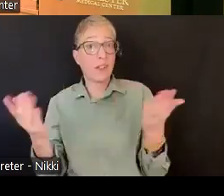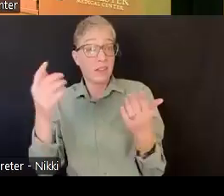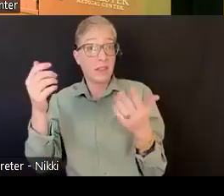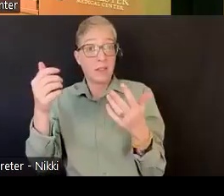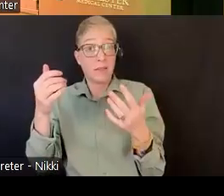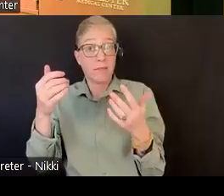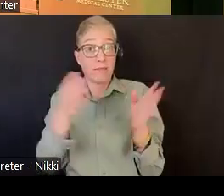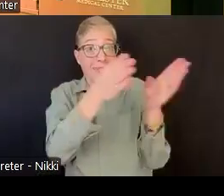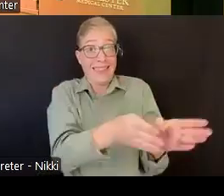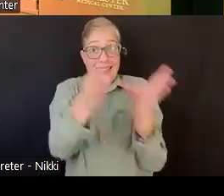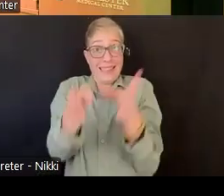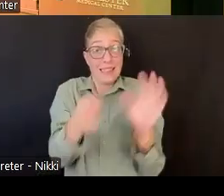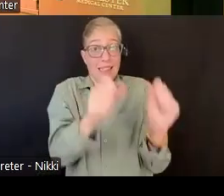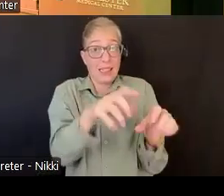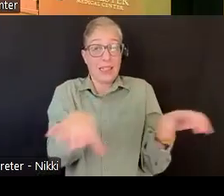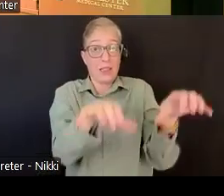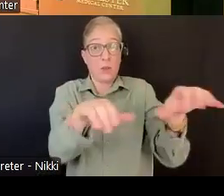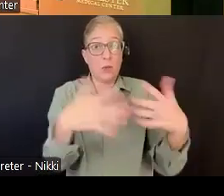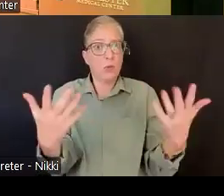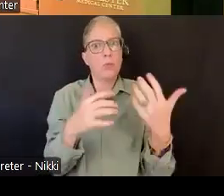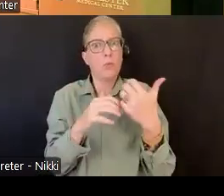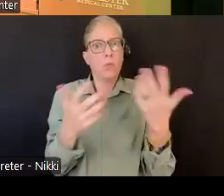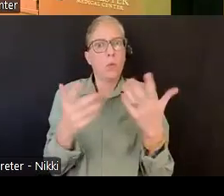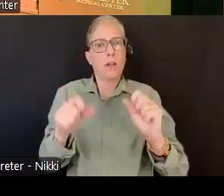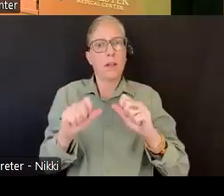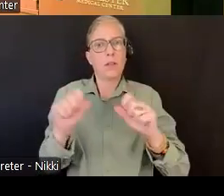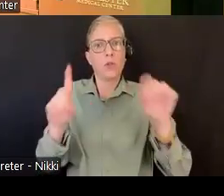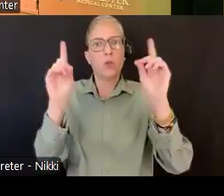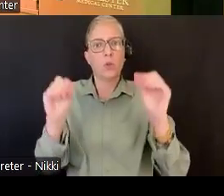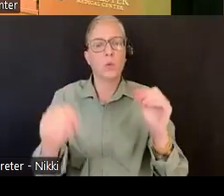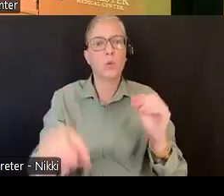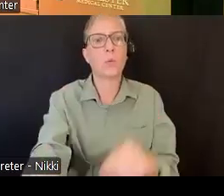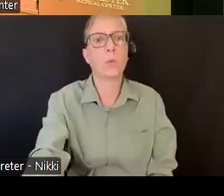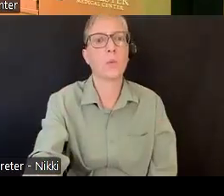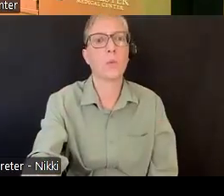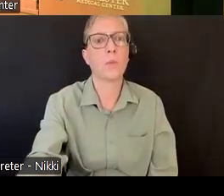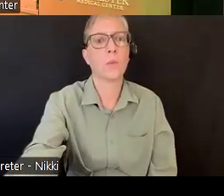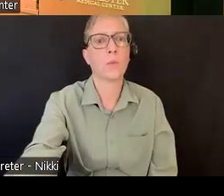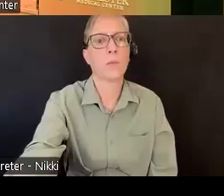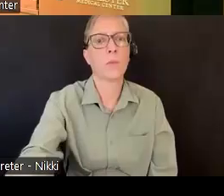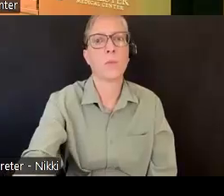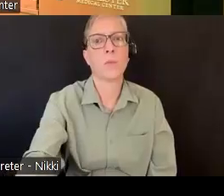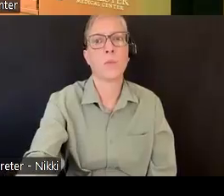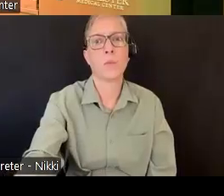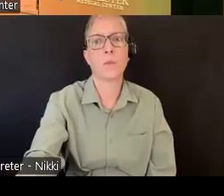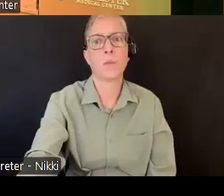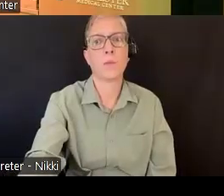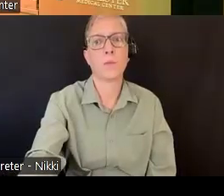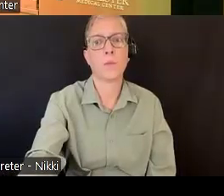might you actually do to contribute or strengthen a local community's health?